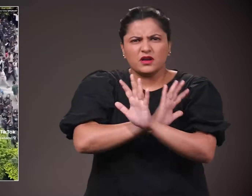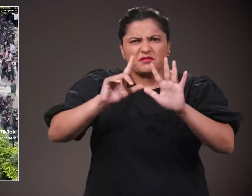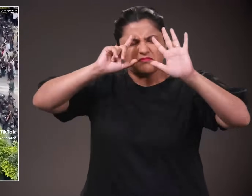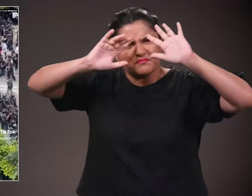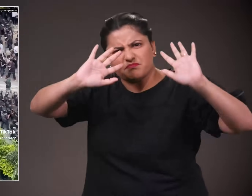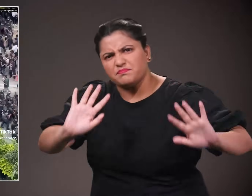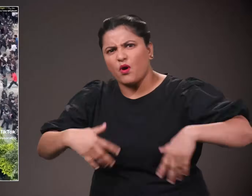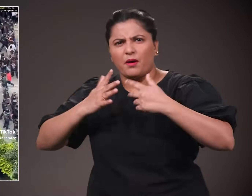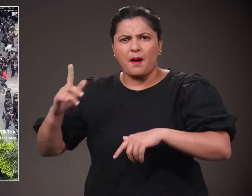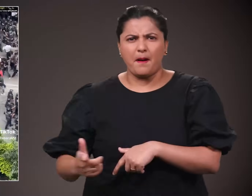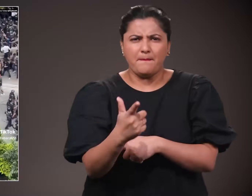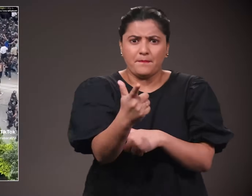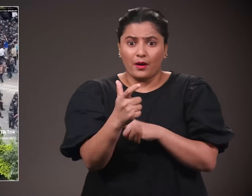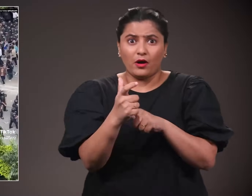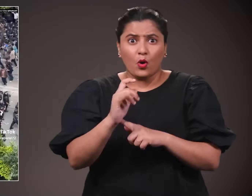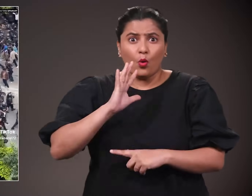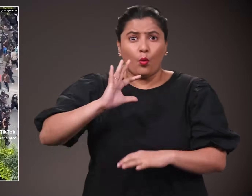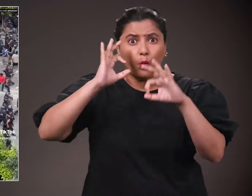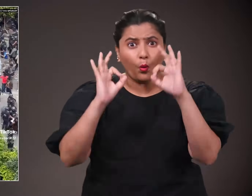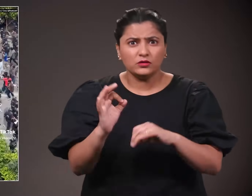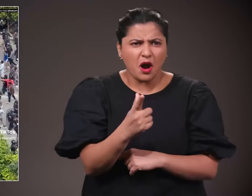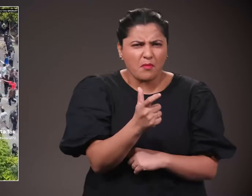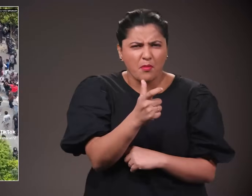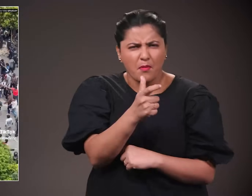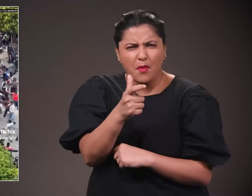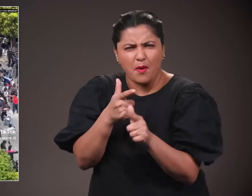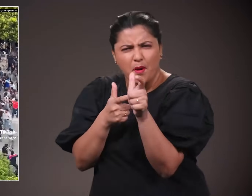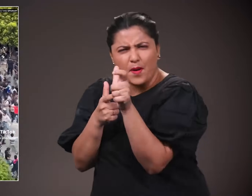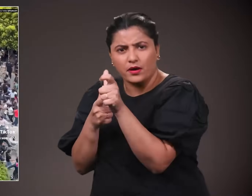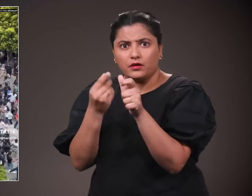The police fired live bullets.